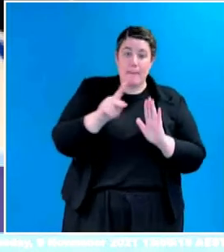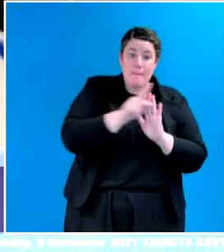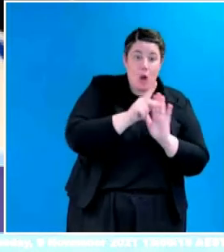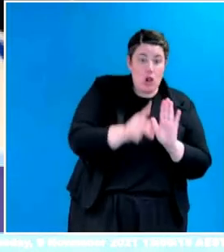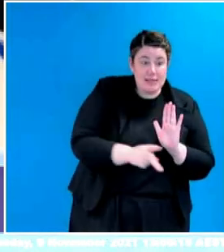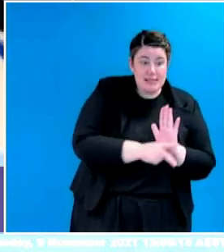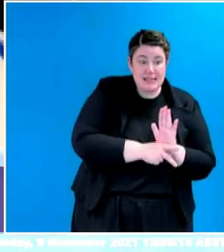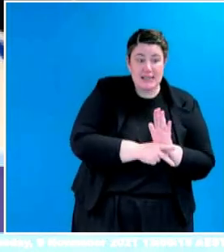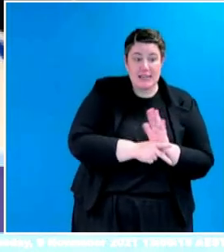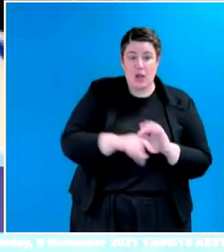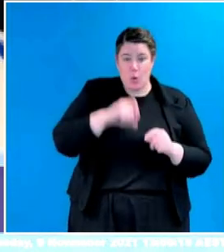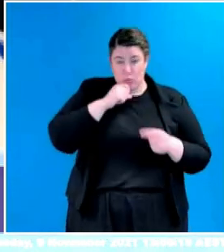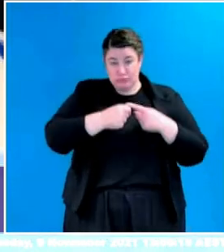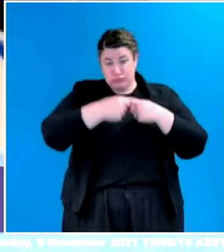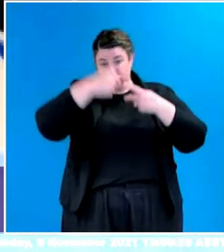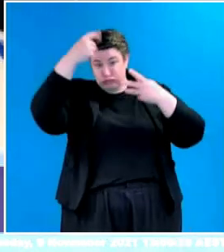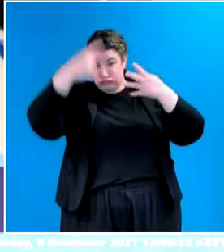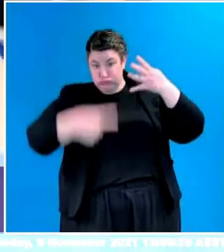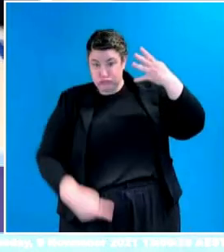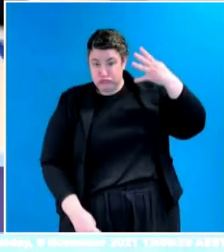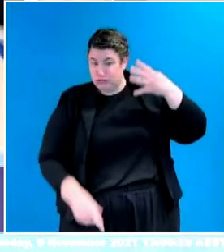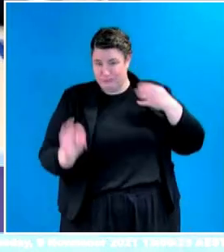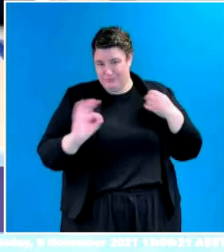I won't list them all because that would take some time.